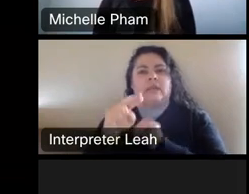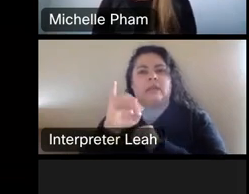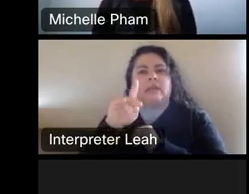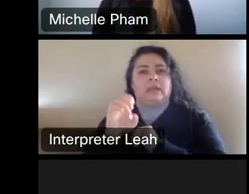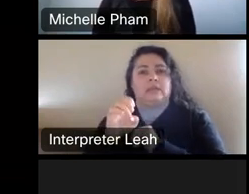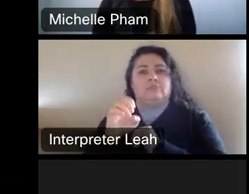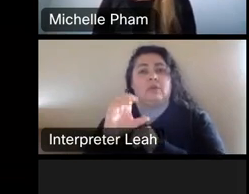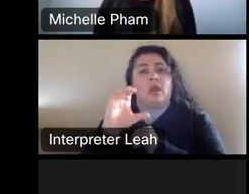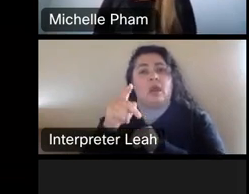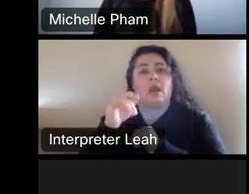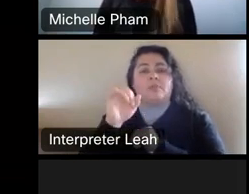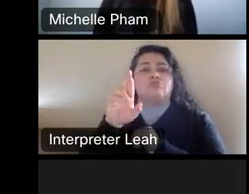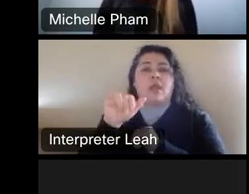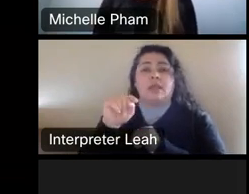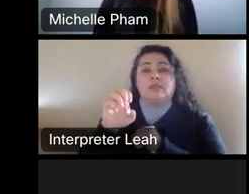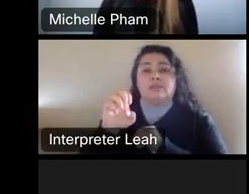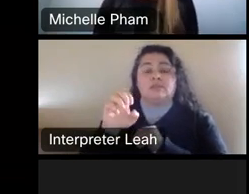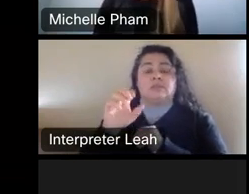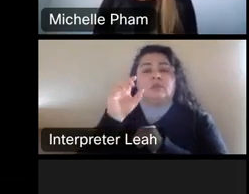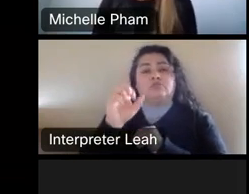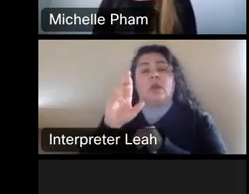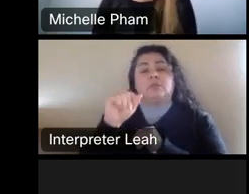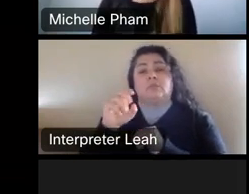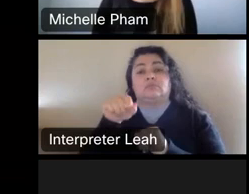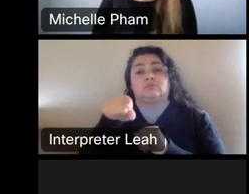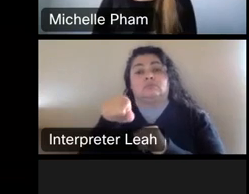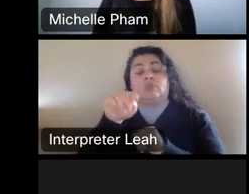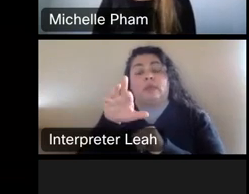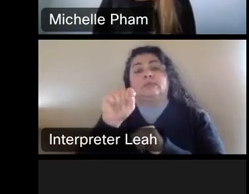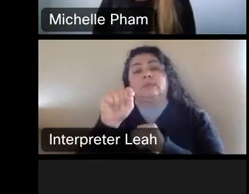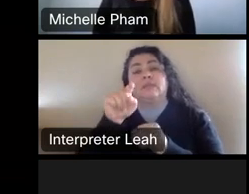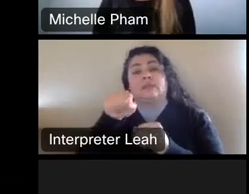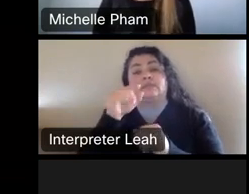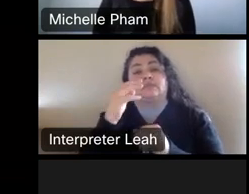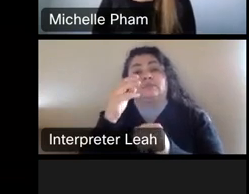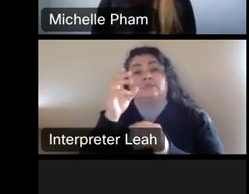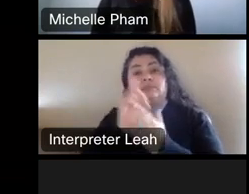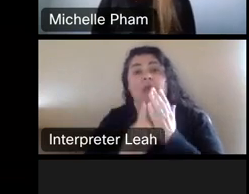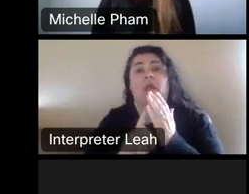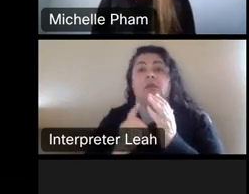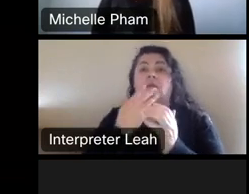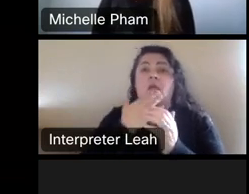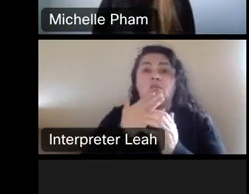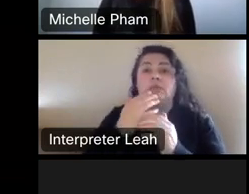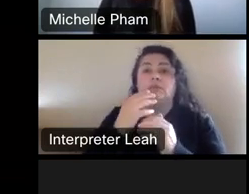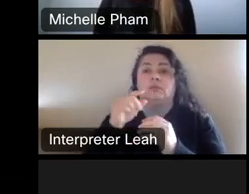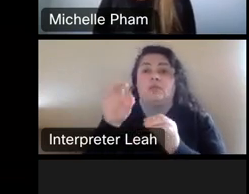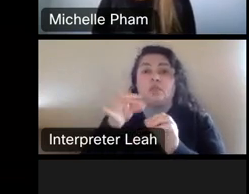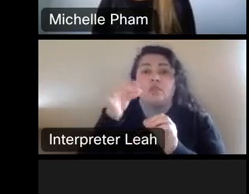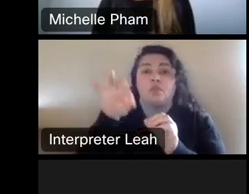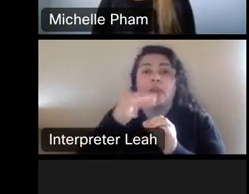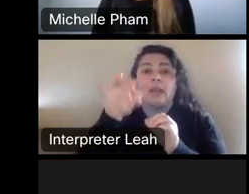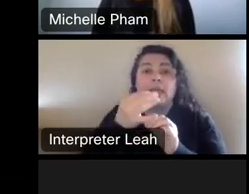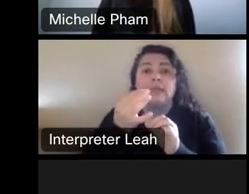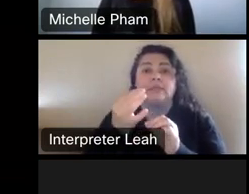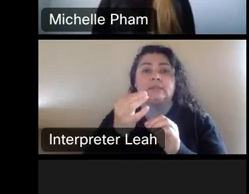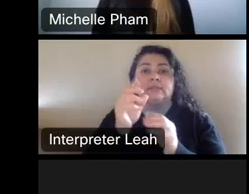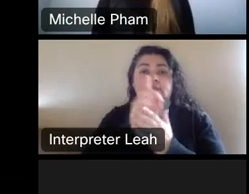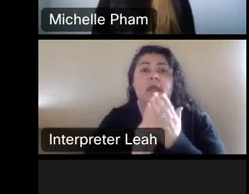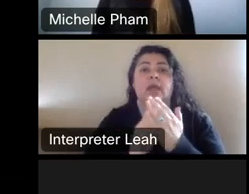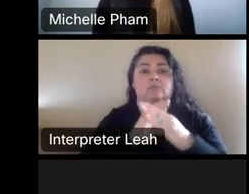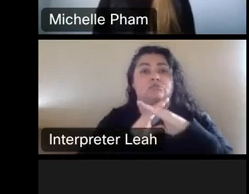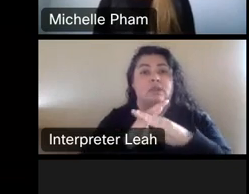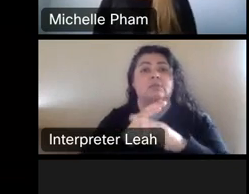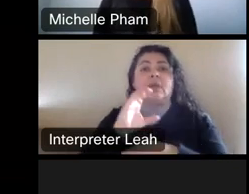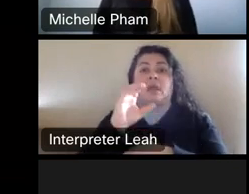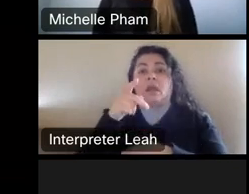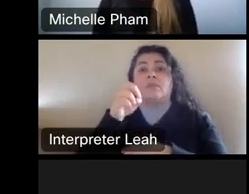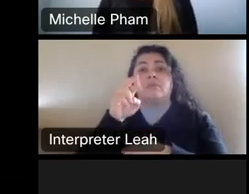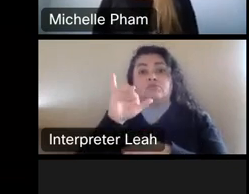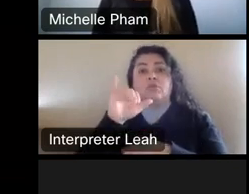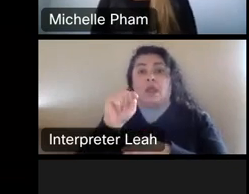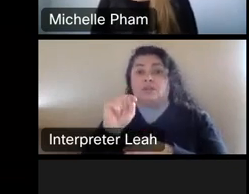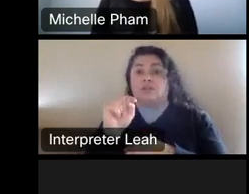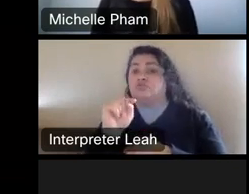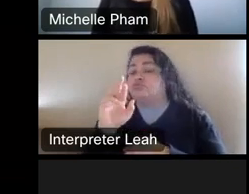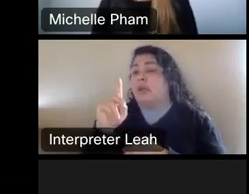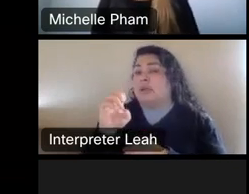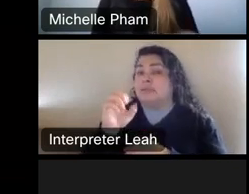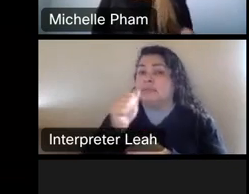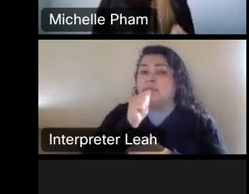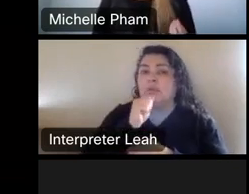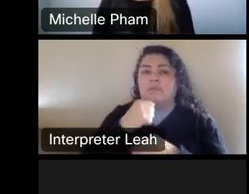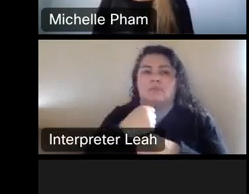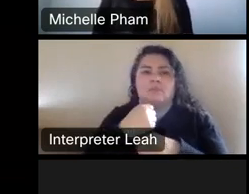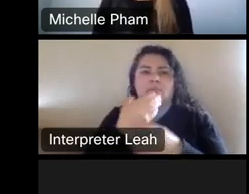It's kind of like the design, um, the coloring here, um, the threading design, um, that's protected by copyright trade. Secret might be the assembly technology of the fabric itself.